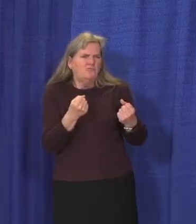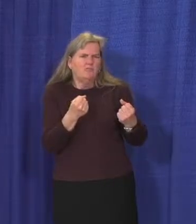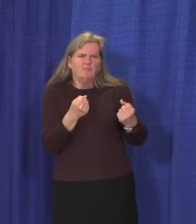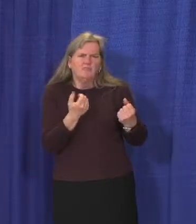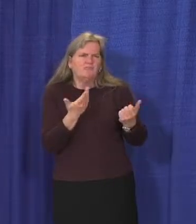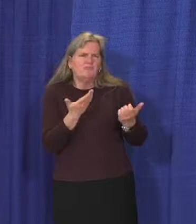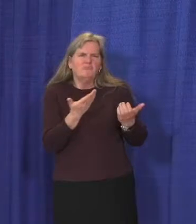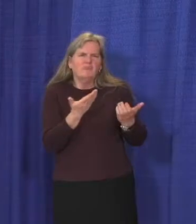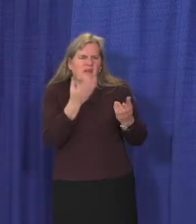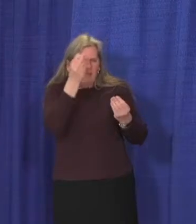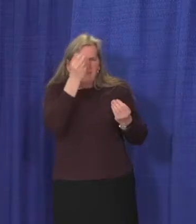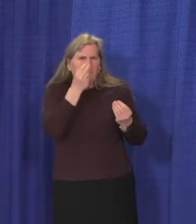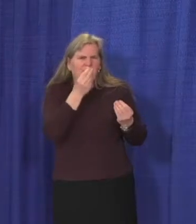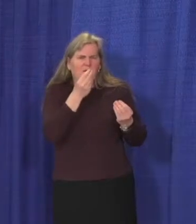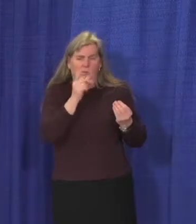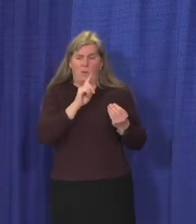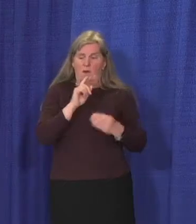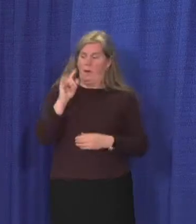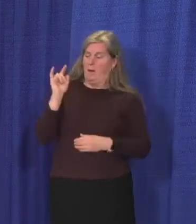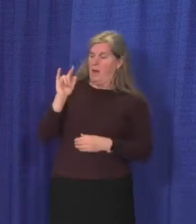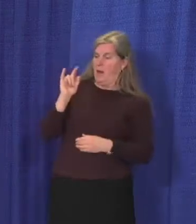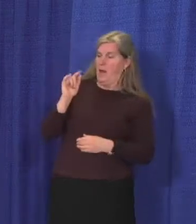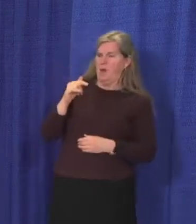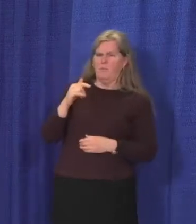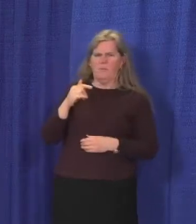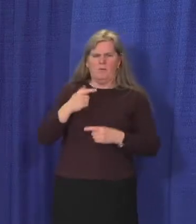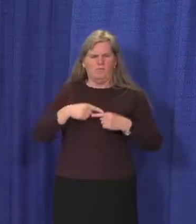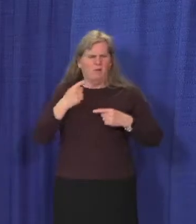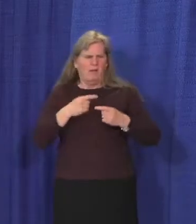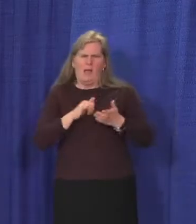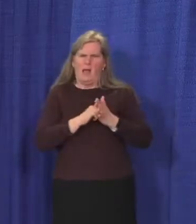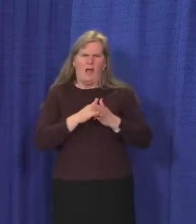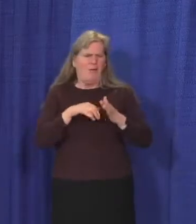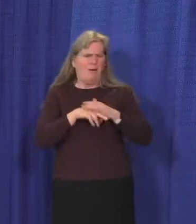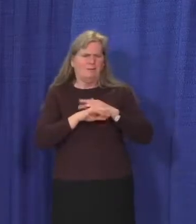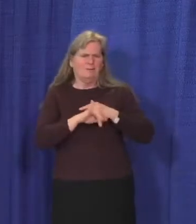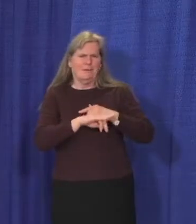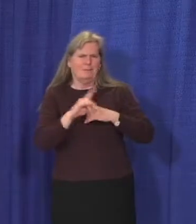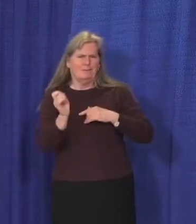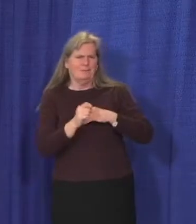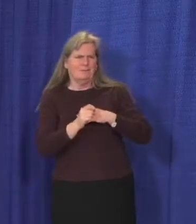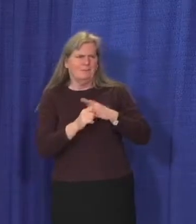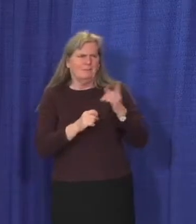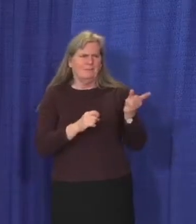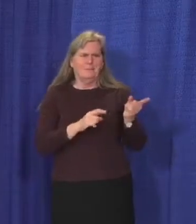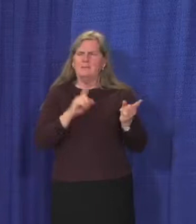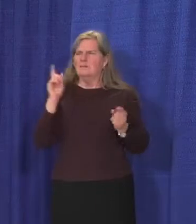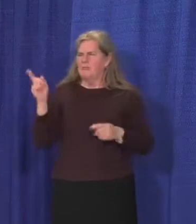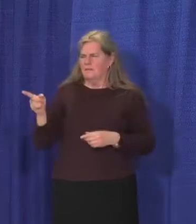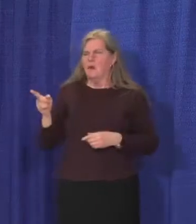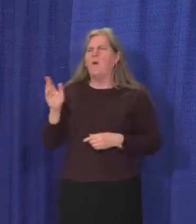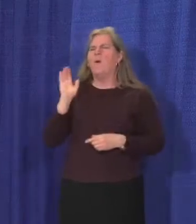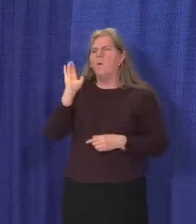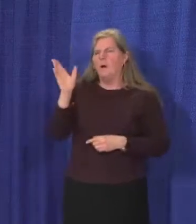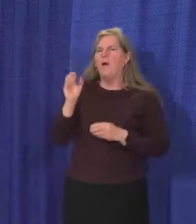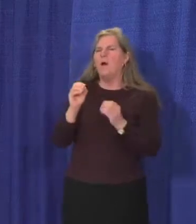or at a roadside stop? How does that interaction happen?